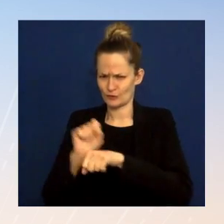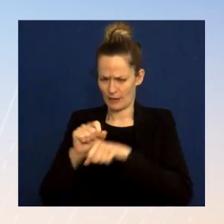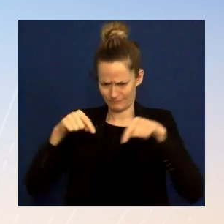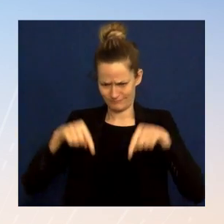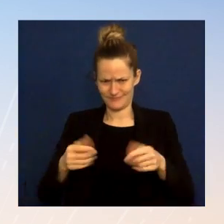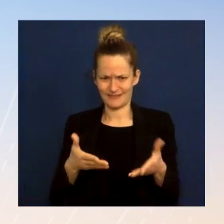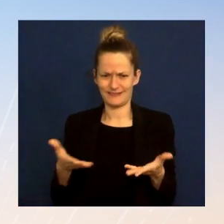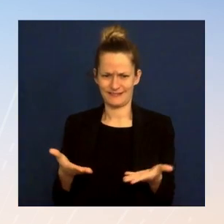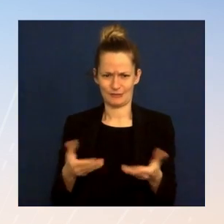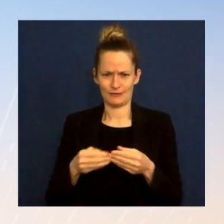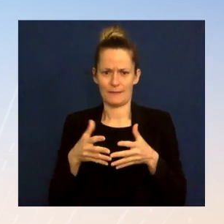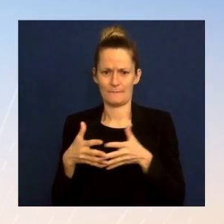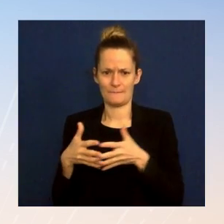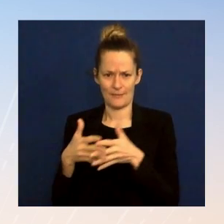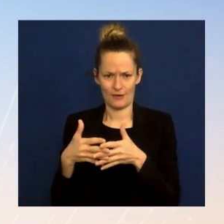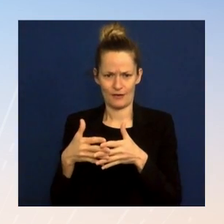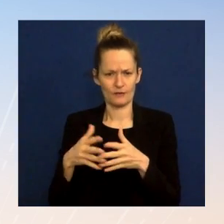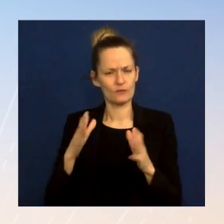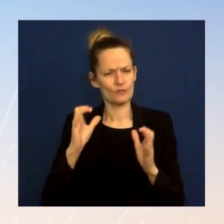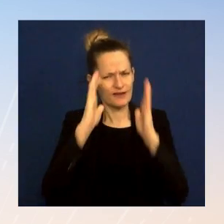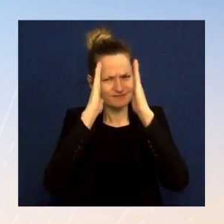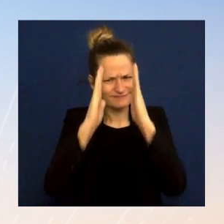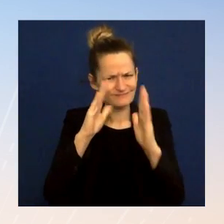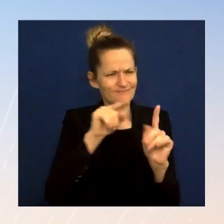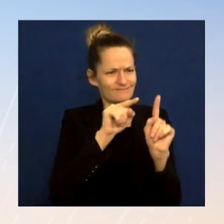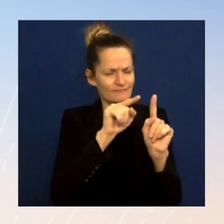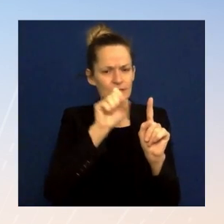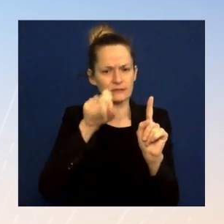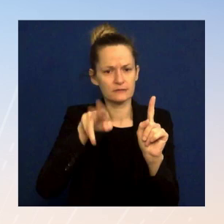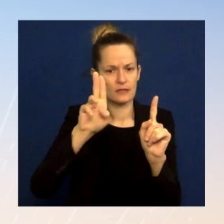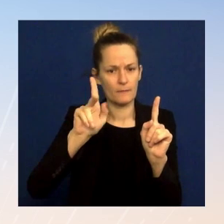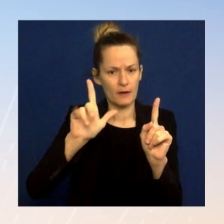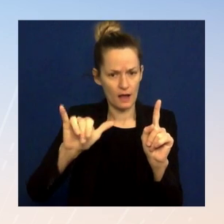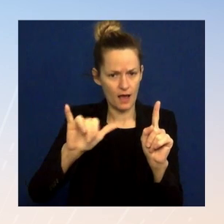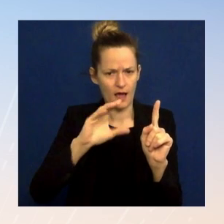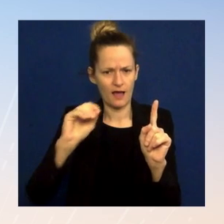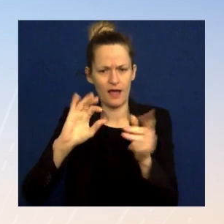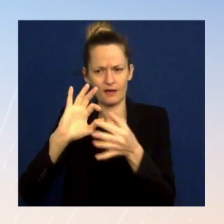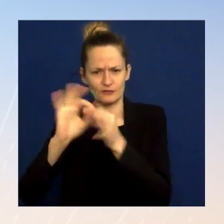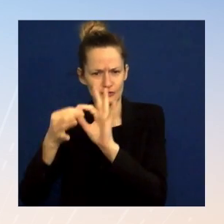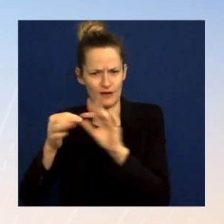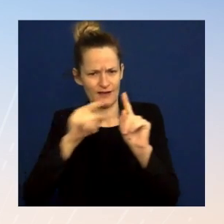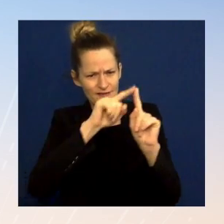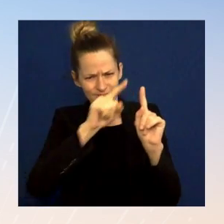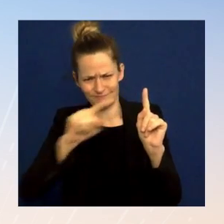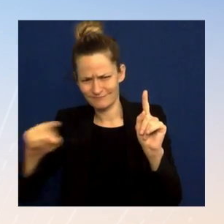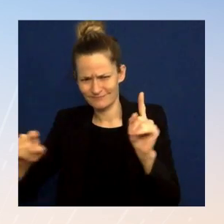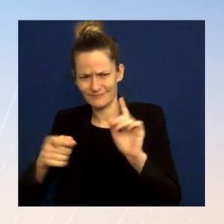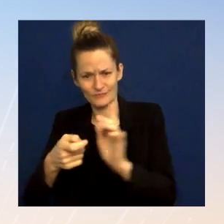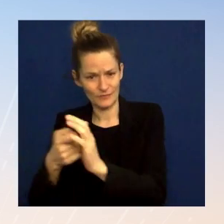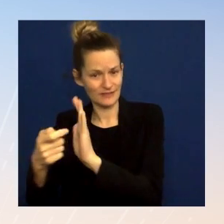because he knows that these issues impact working families here in America. And in advancing the Build Back Better World initiative --